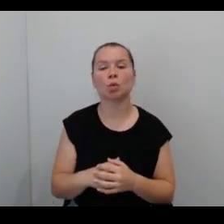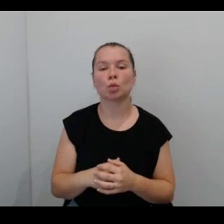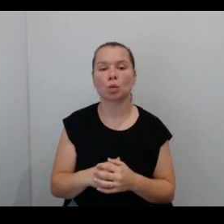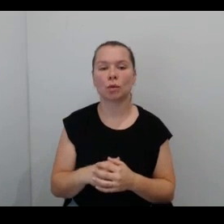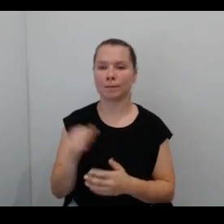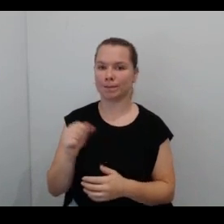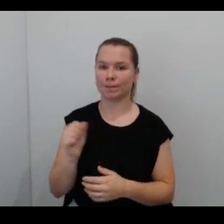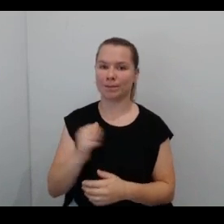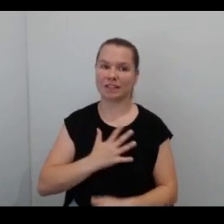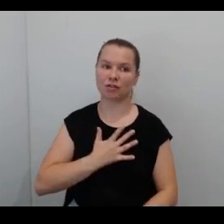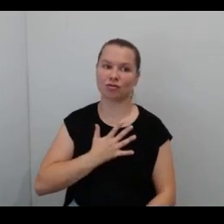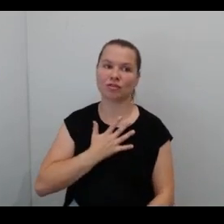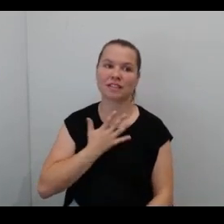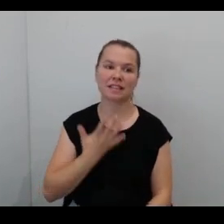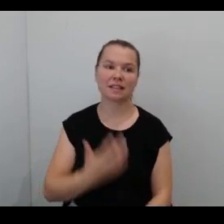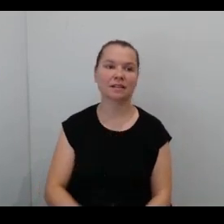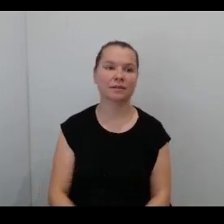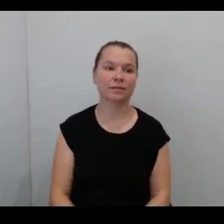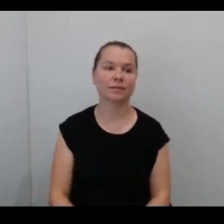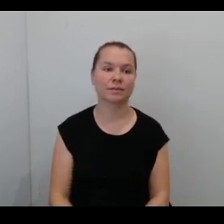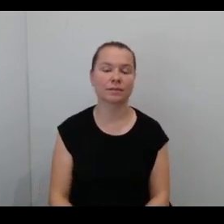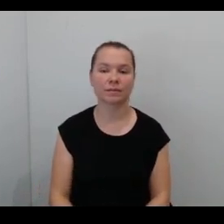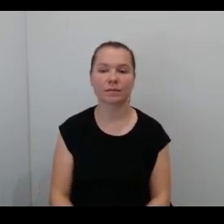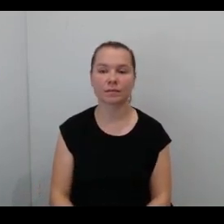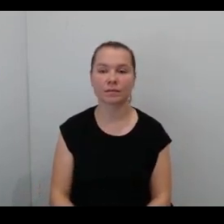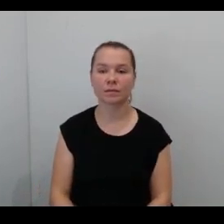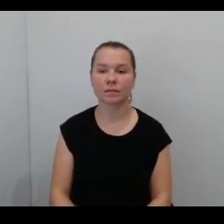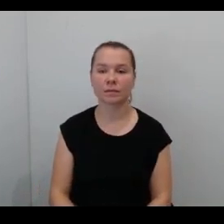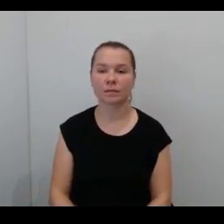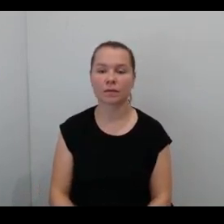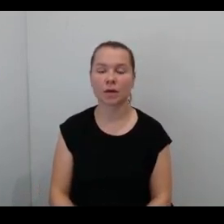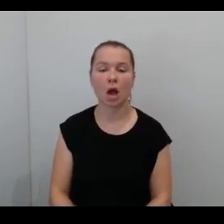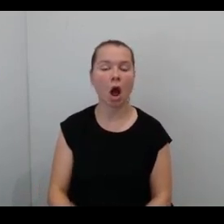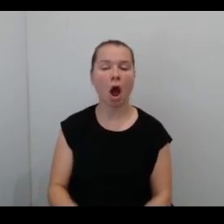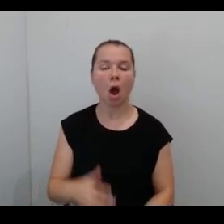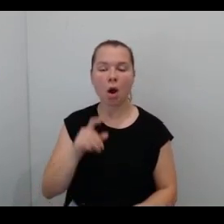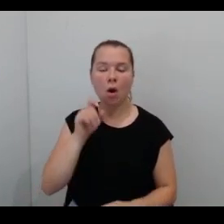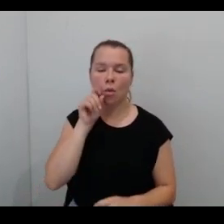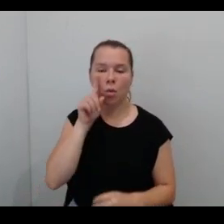Being aware, we won't go into it now, there are still reverse mortgages out there